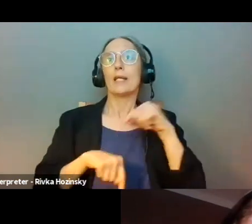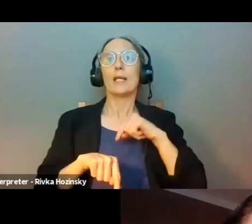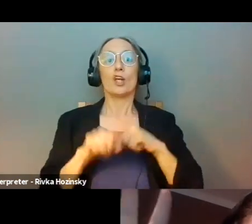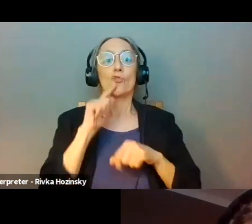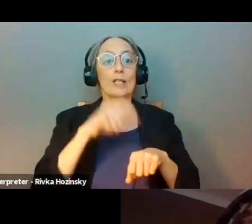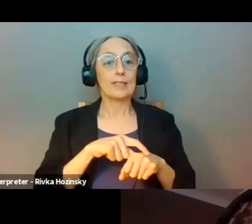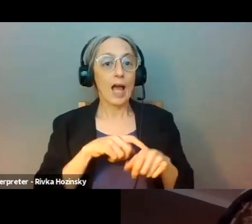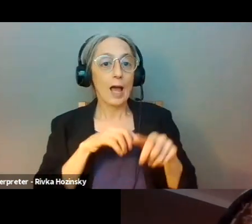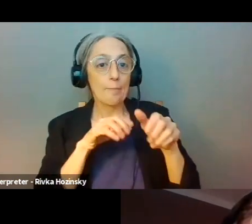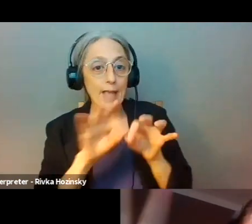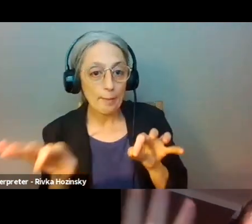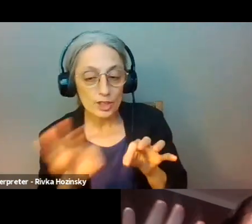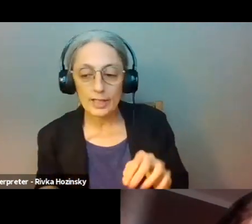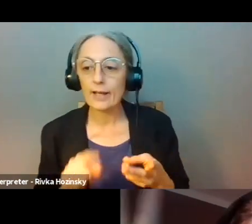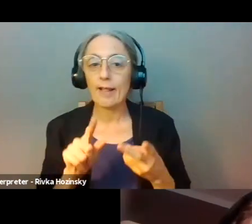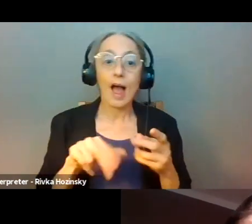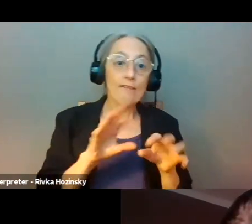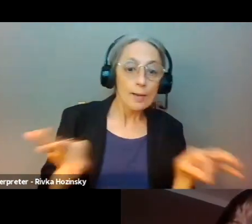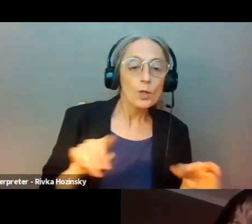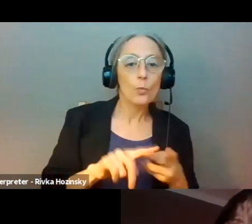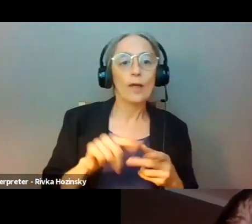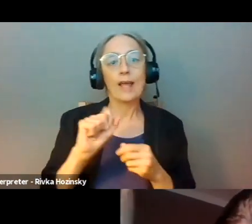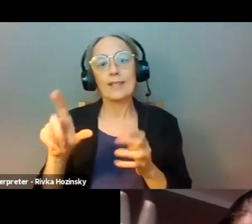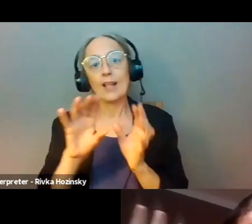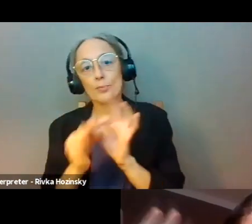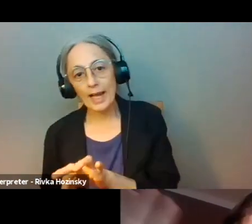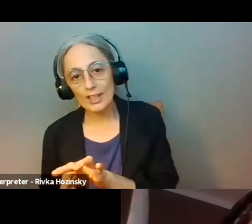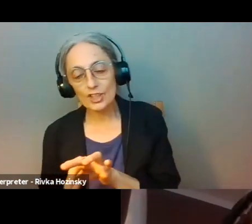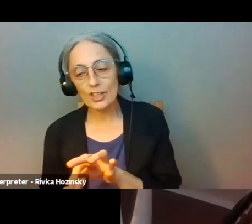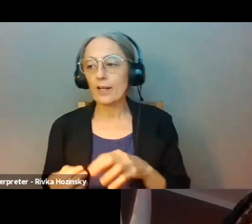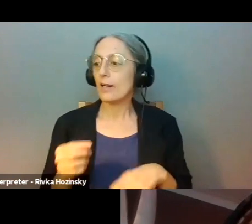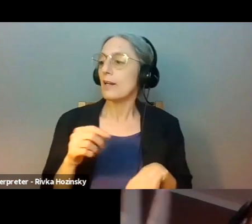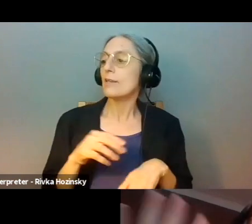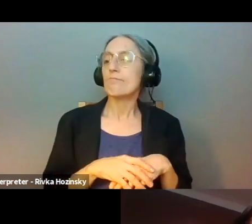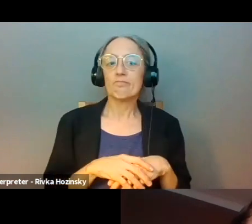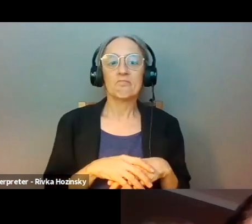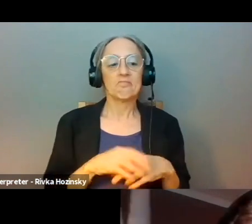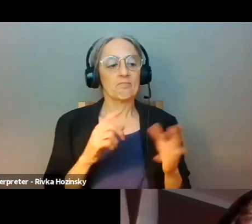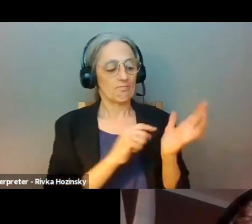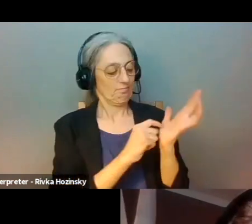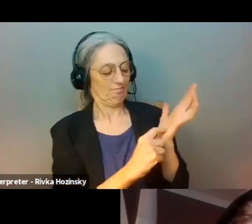or live captioning, with ASL interpretation for the engagement, from the get go.